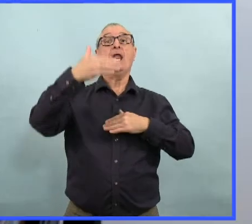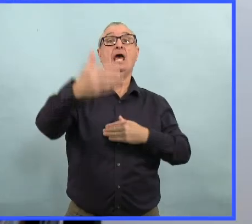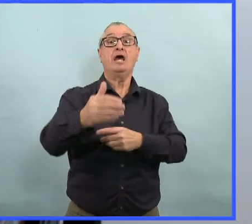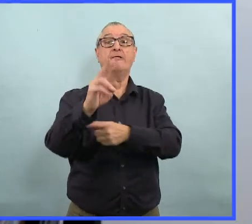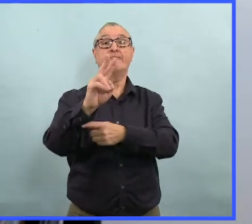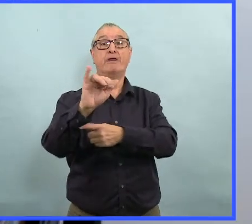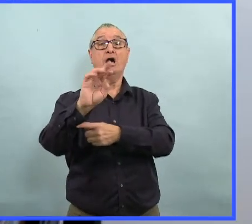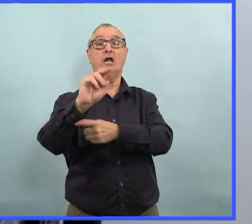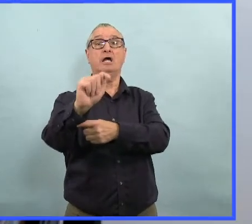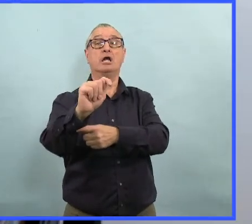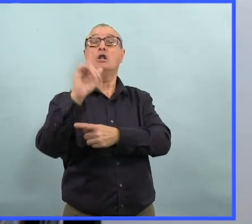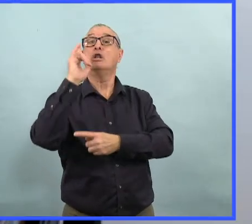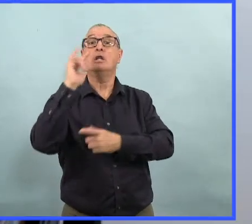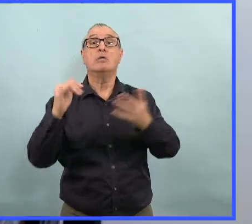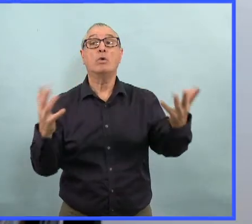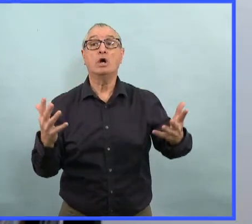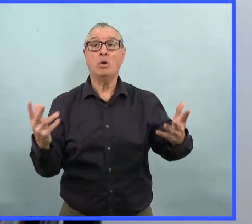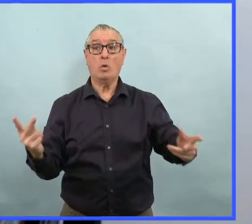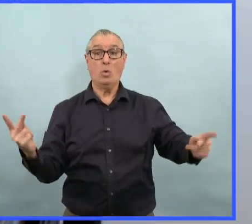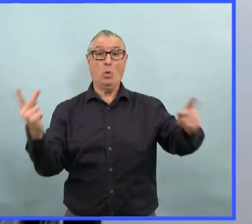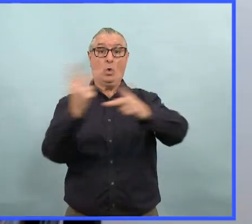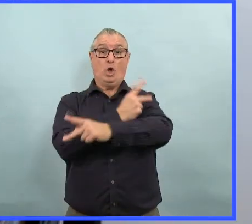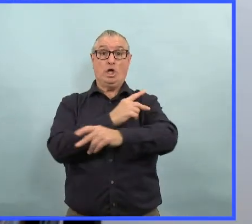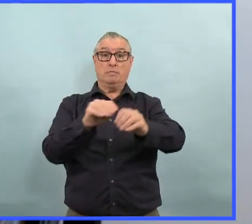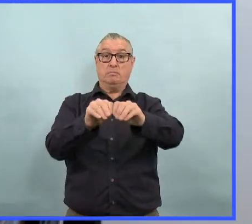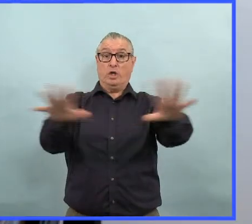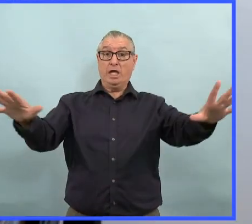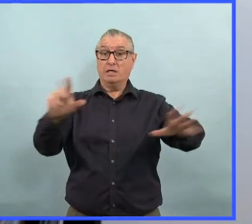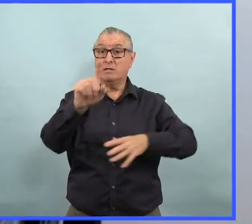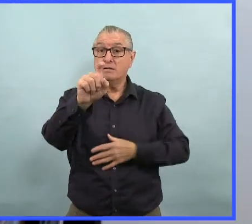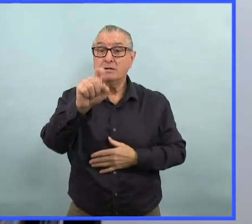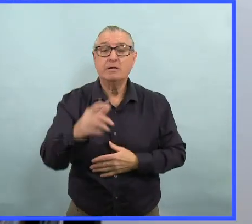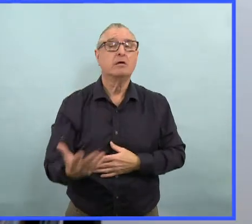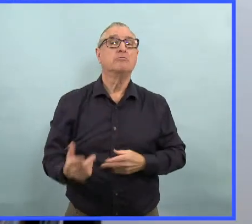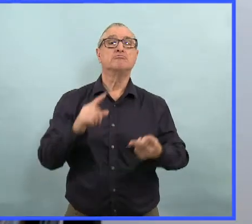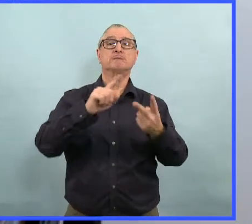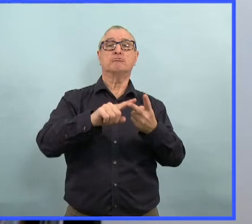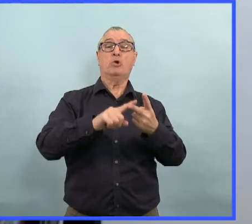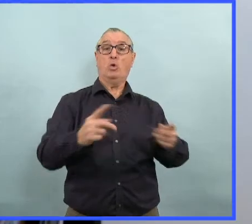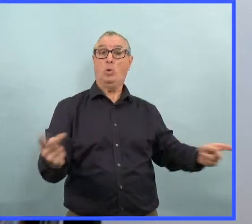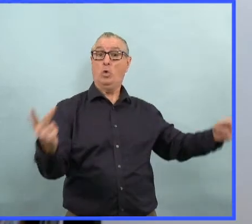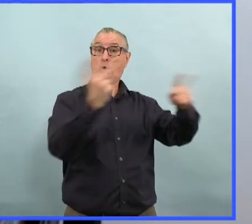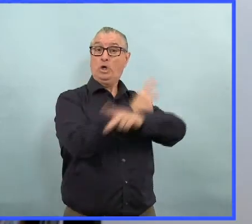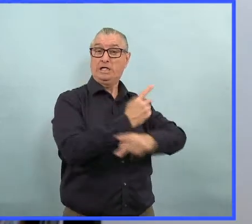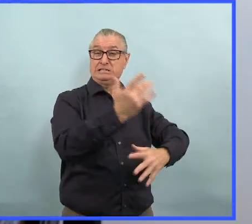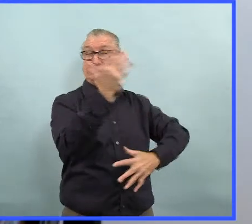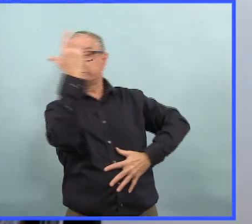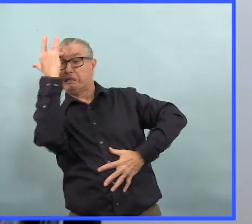or would it be more severe or will it have more of an impact on the vaccine effectiveness you know we